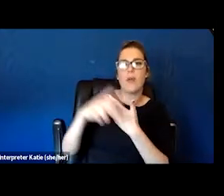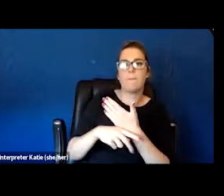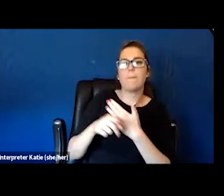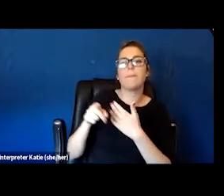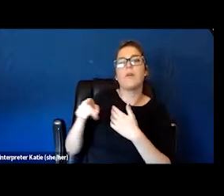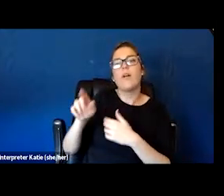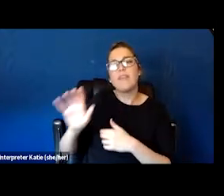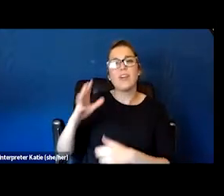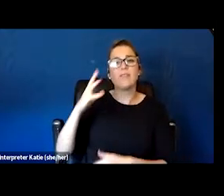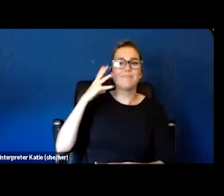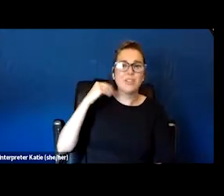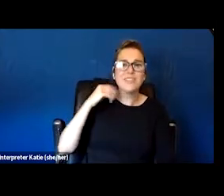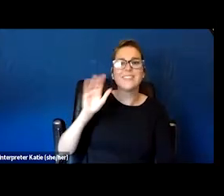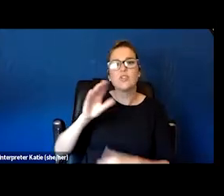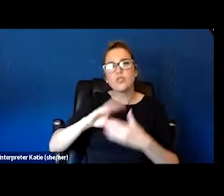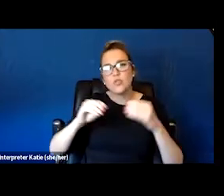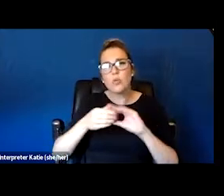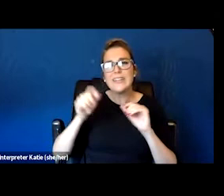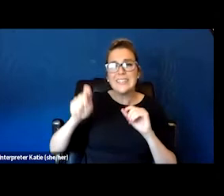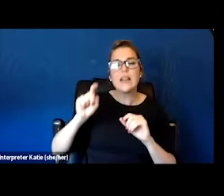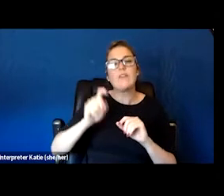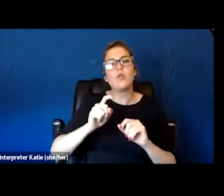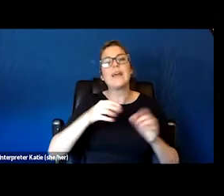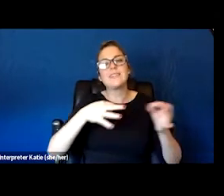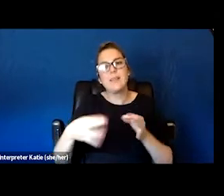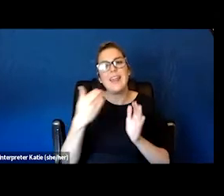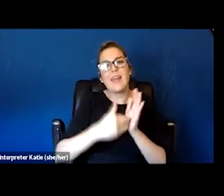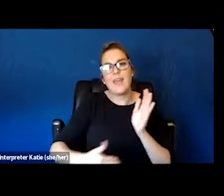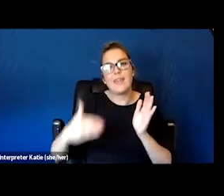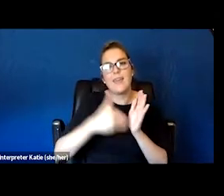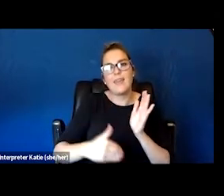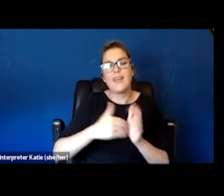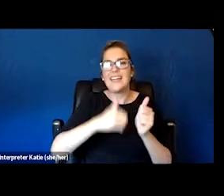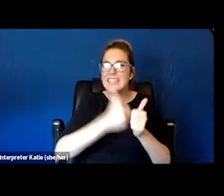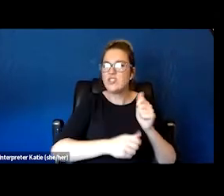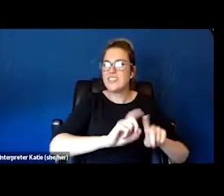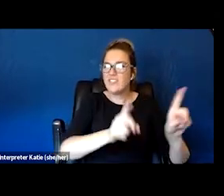And so that's often the case when you don't have a more coordinated streamlined process.